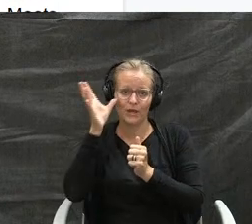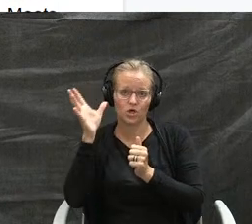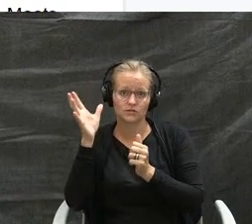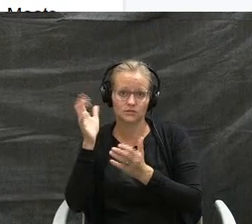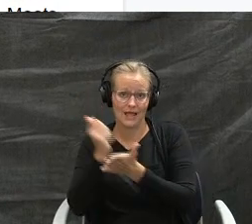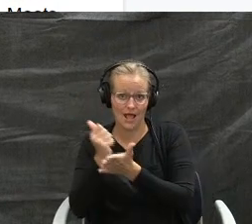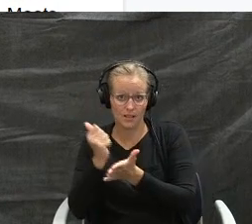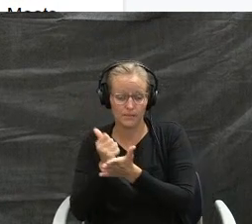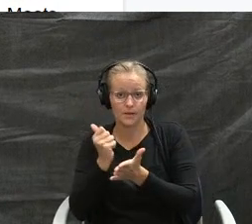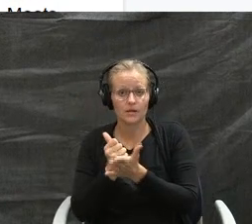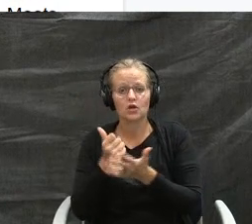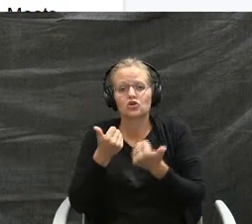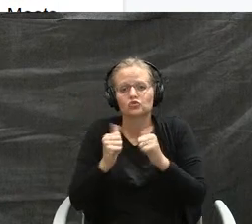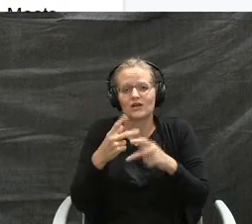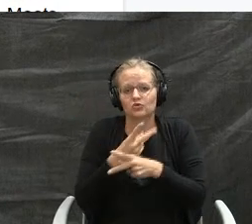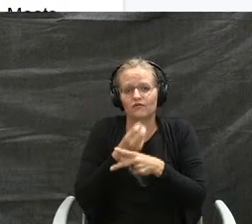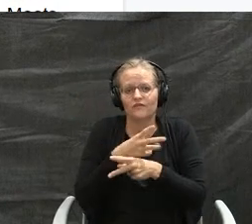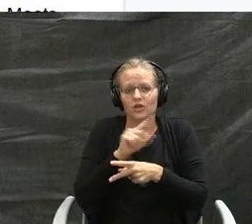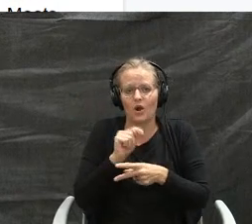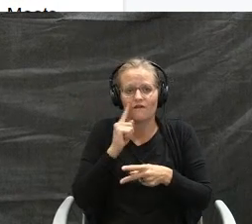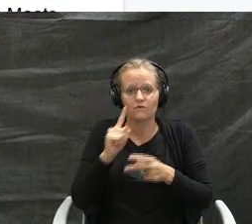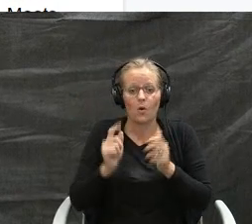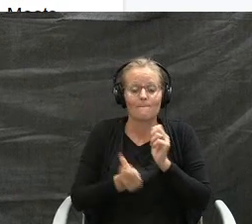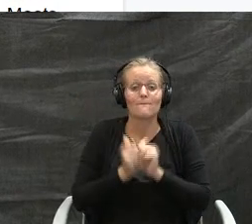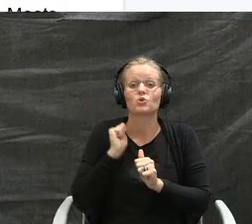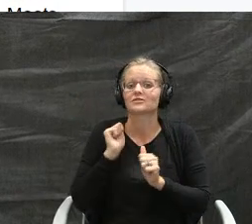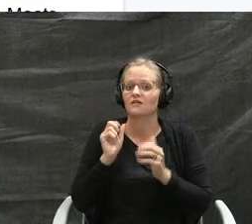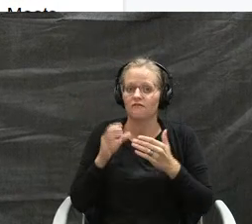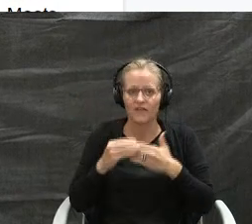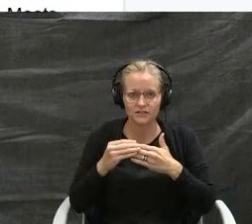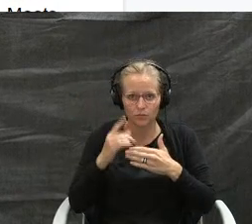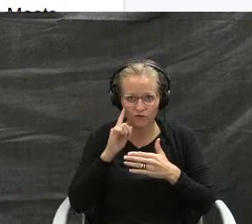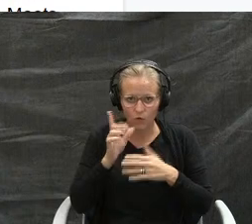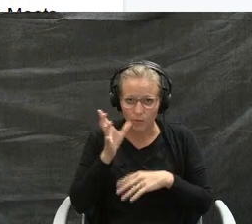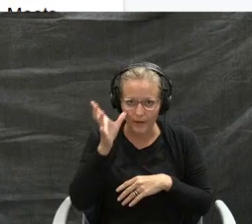that most flexible. We do recommend a lot of frequent